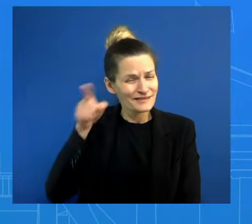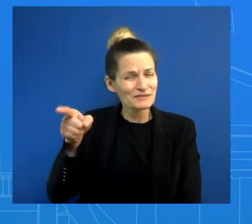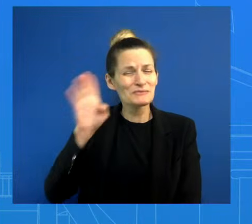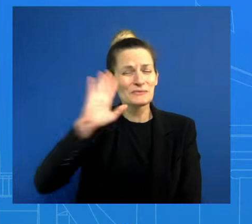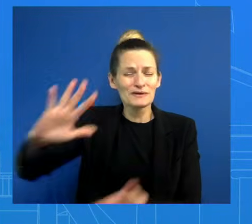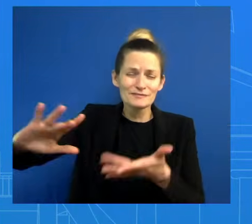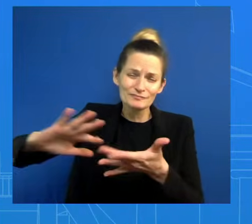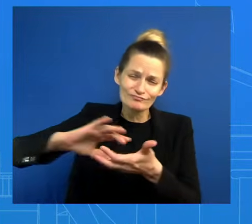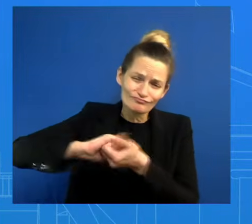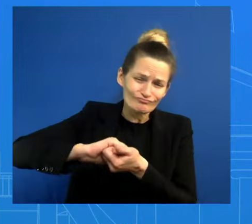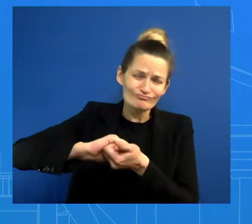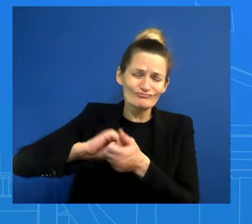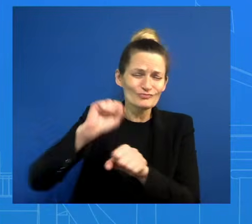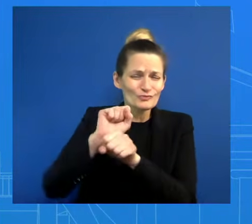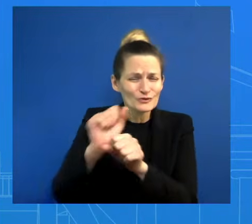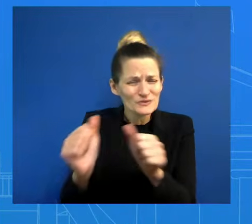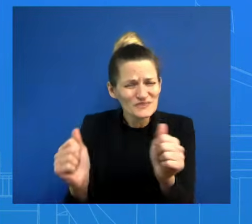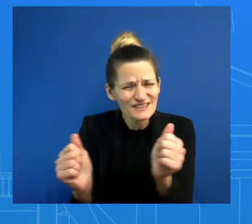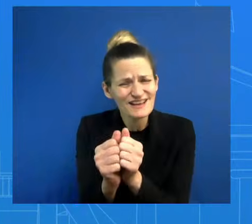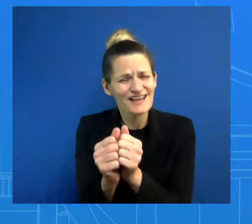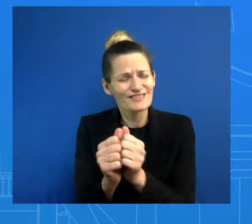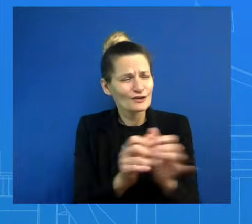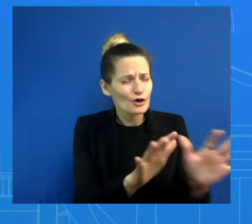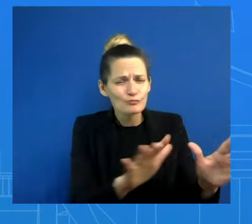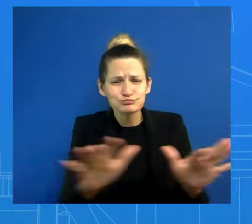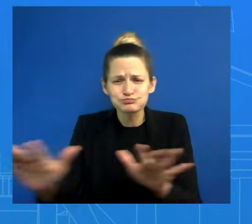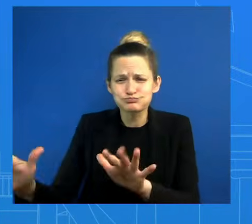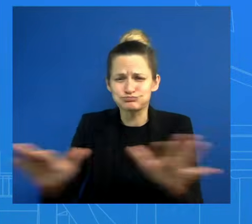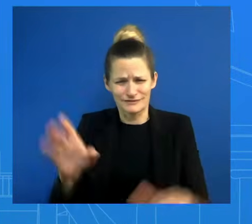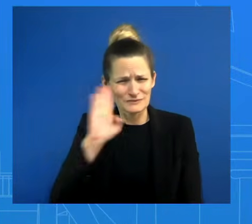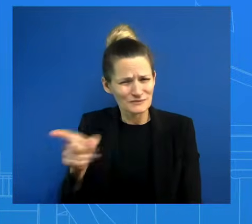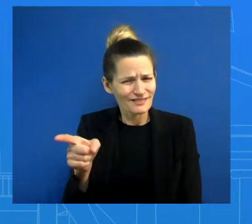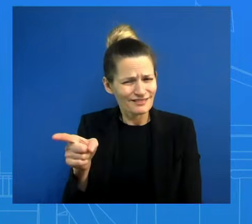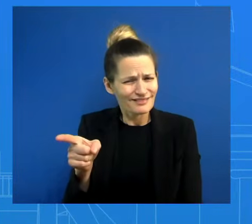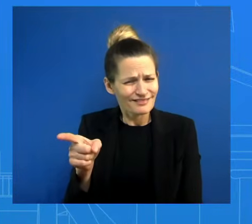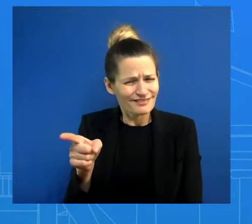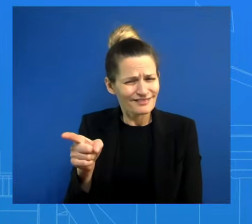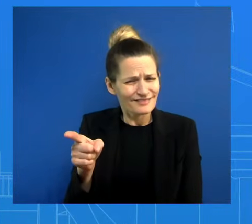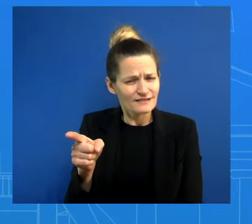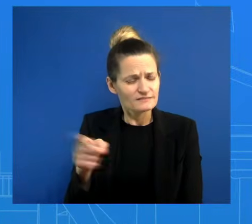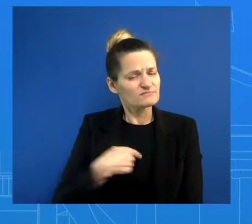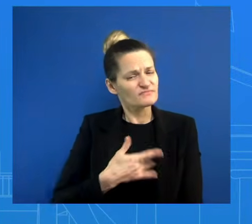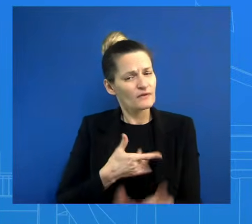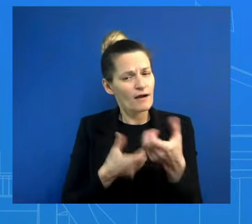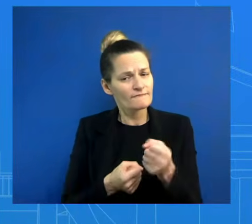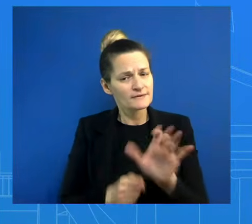as it relates to the Senate. So we are very confident. I'm going to call, actually, on Alex, in the back,